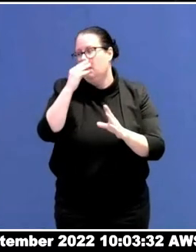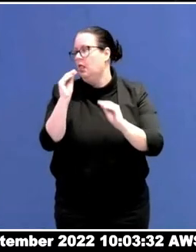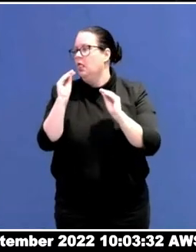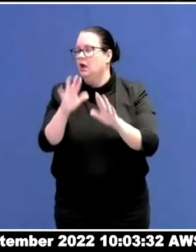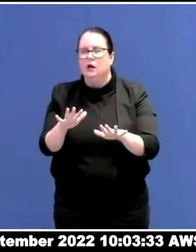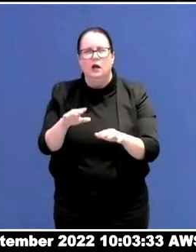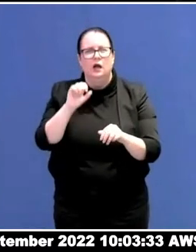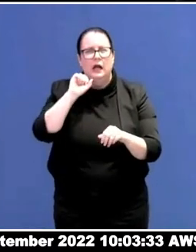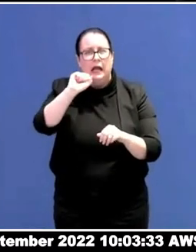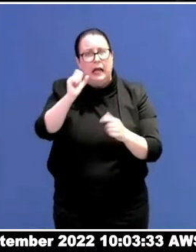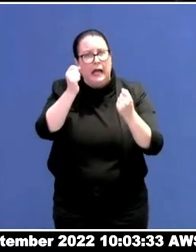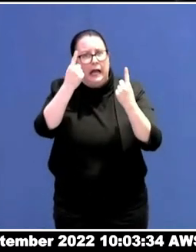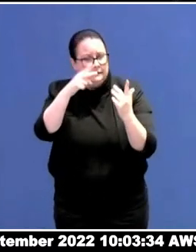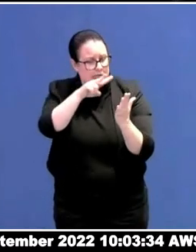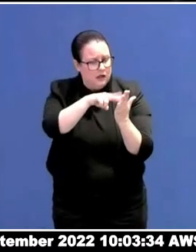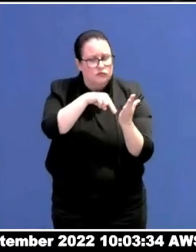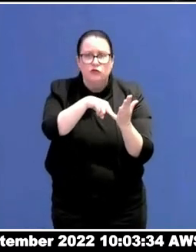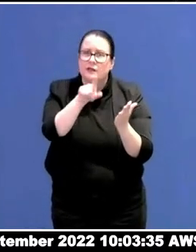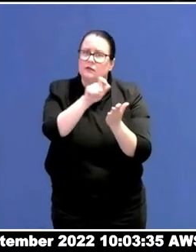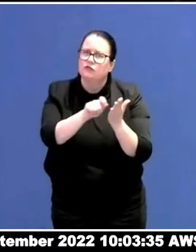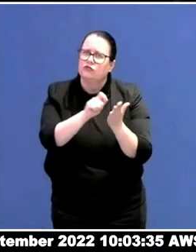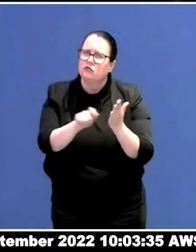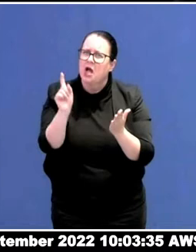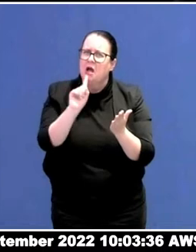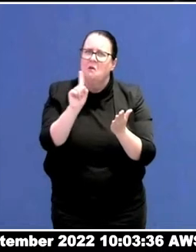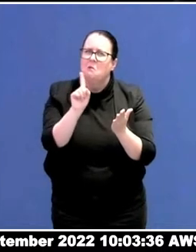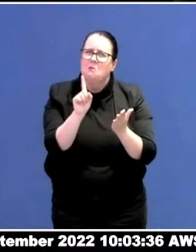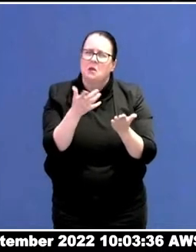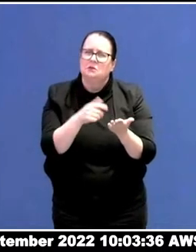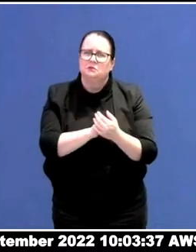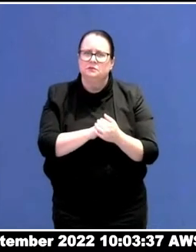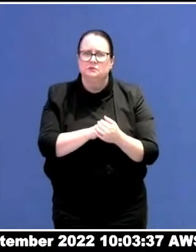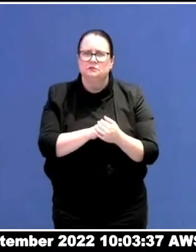level of reading and writing ability? I would say very basic.